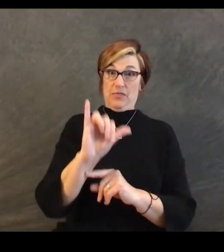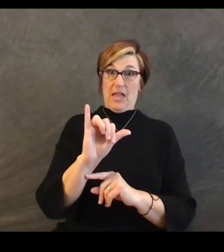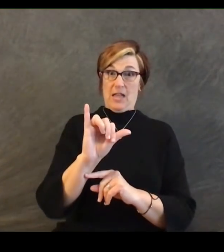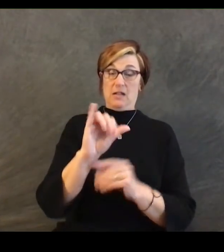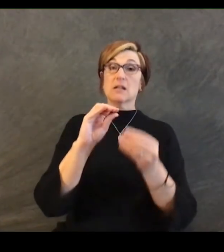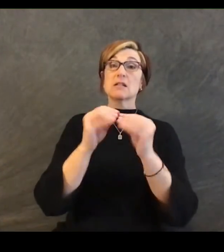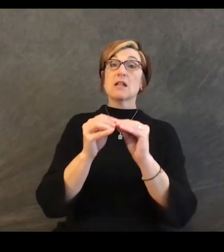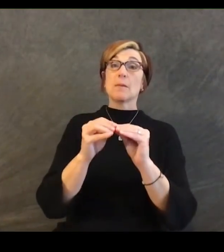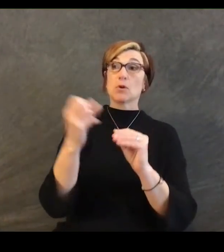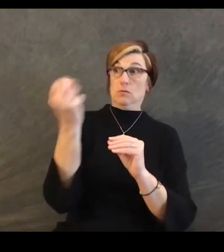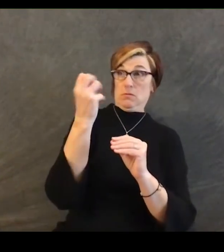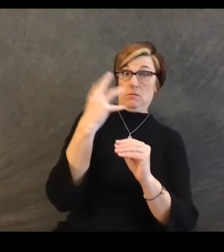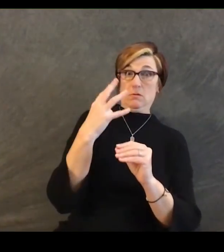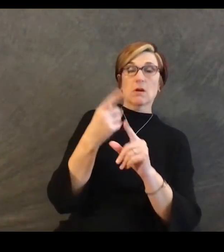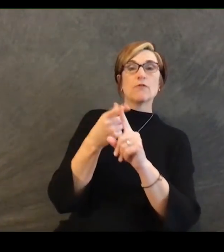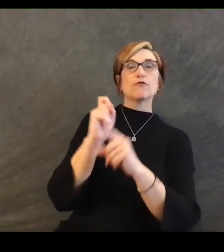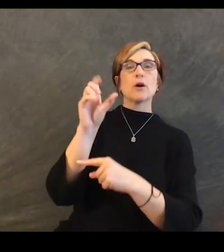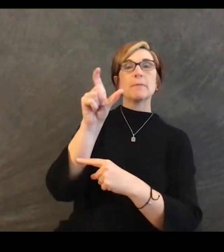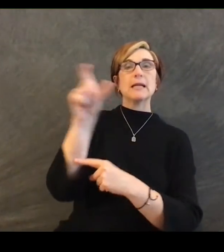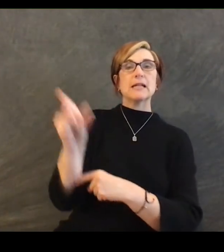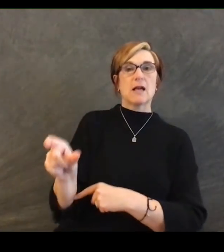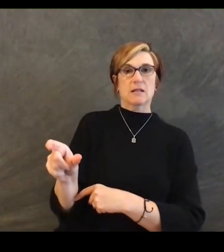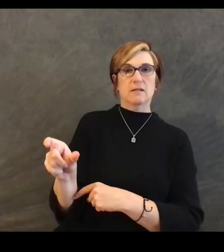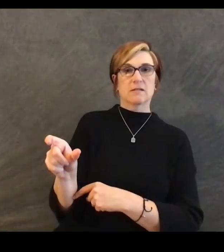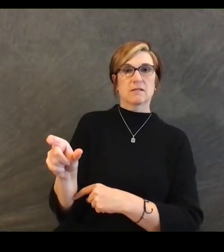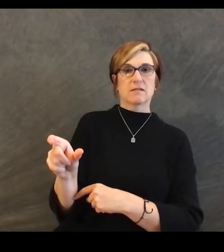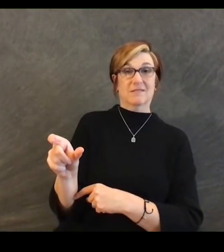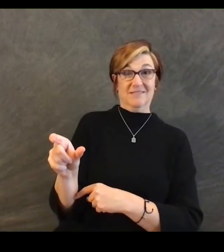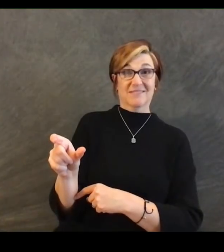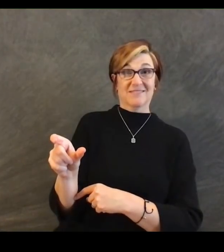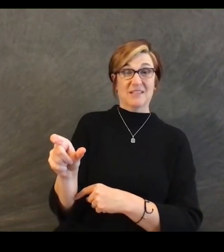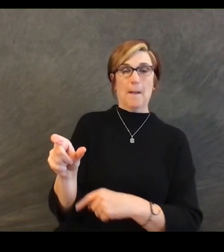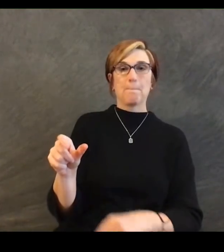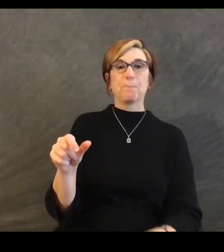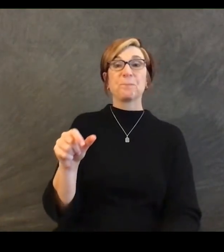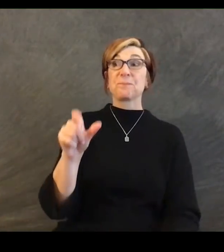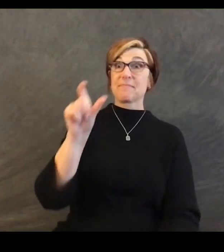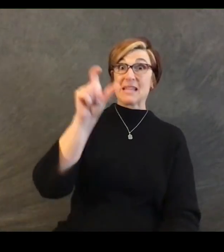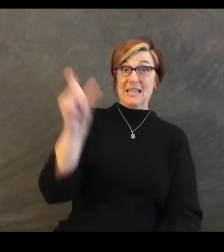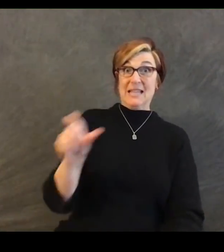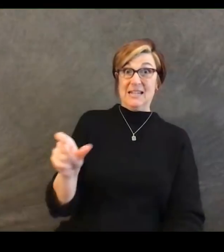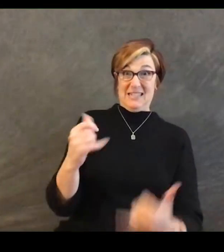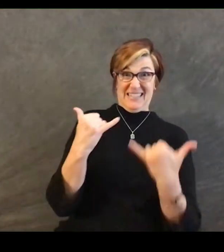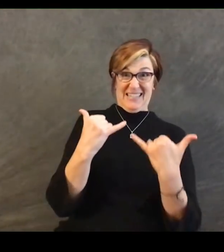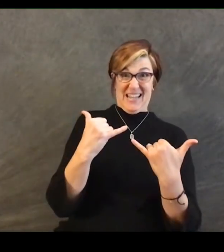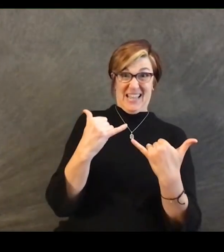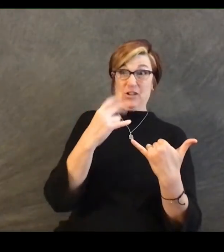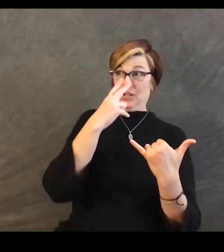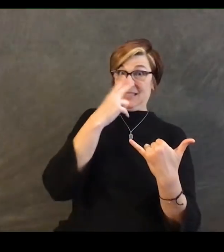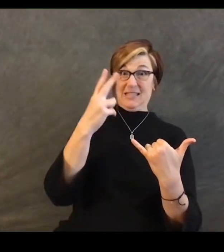you can see that they're beginning to turn the corner in new cases they're